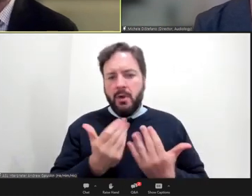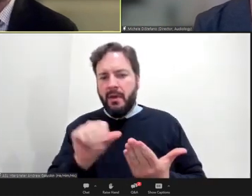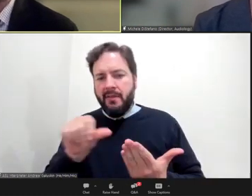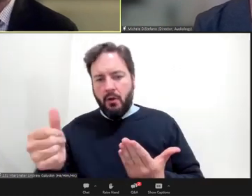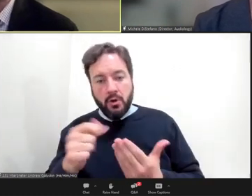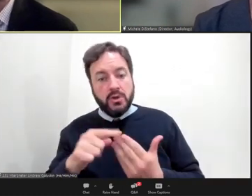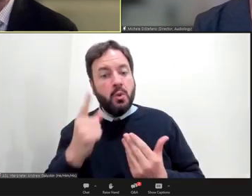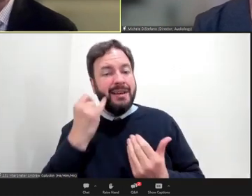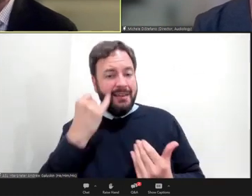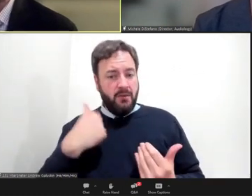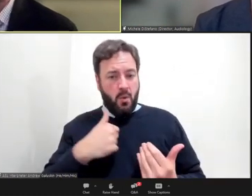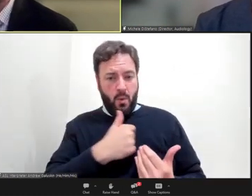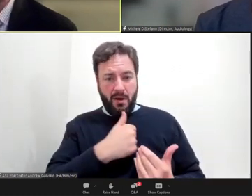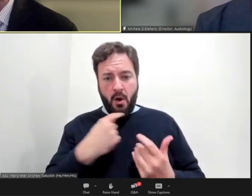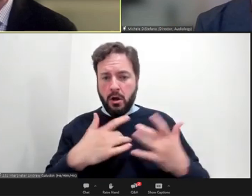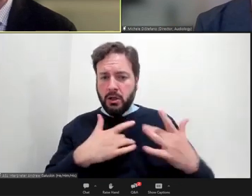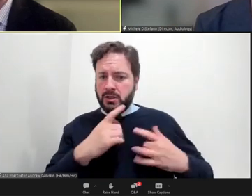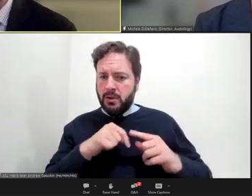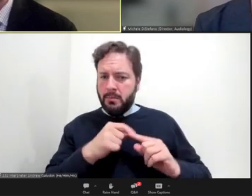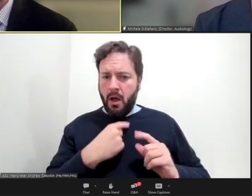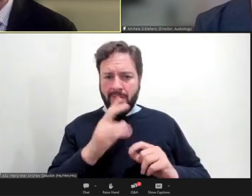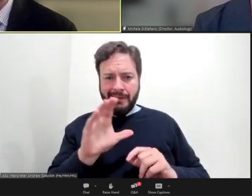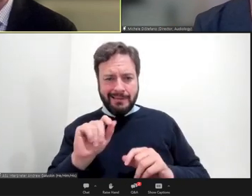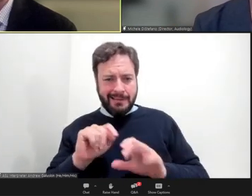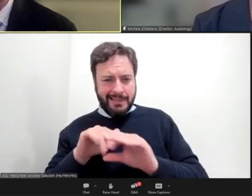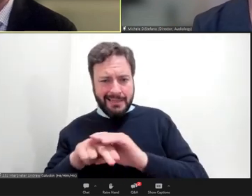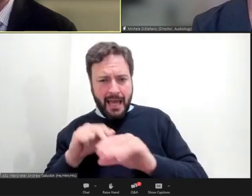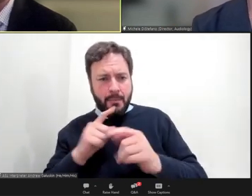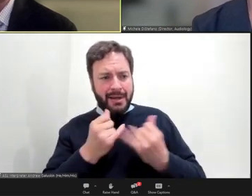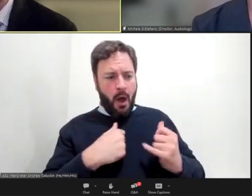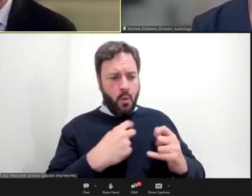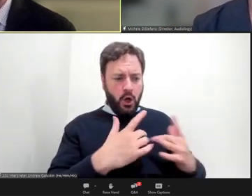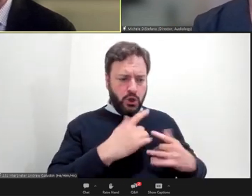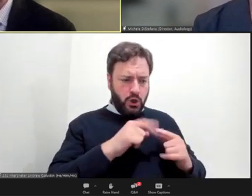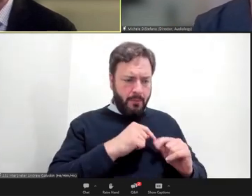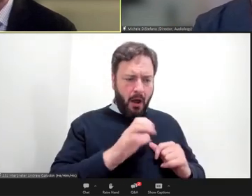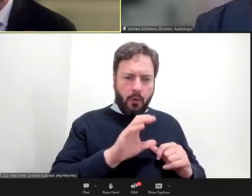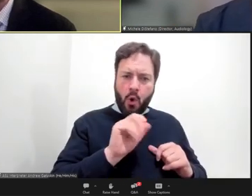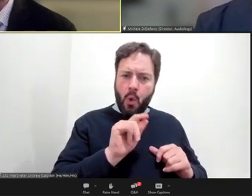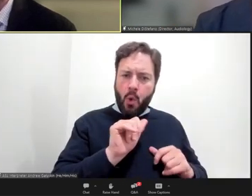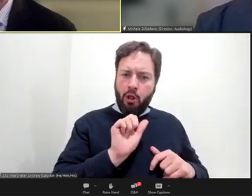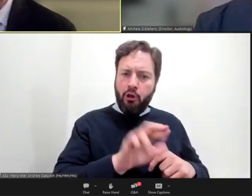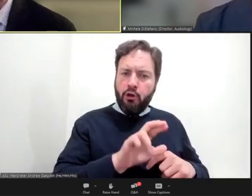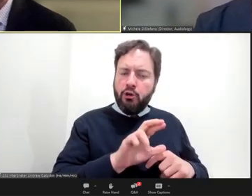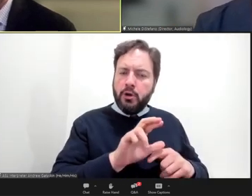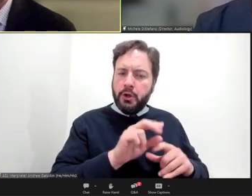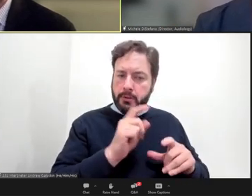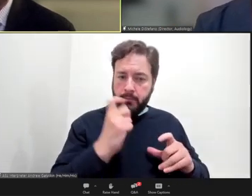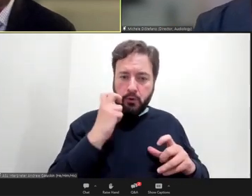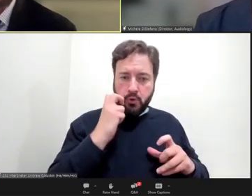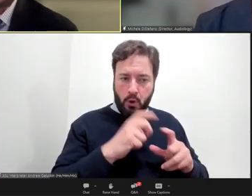for example, the child had a CAT scan, and now we're concerned about the cochlear nerve not being there, we'll probably get an MRI as well. And alternatively,